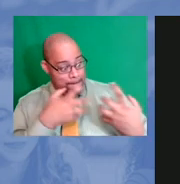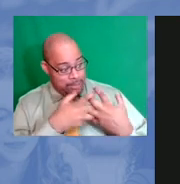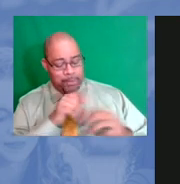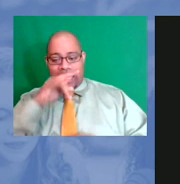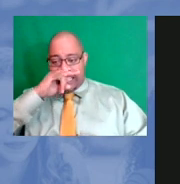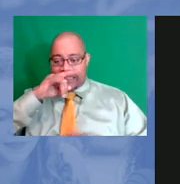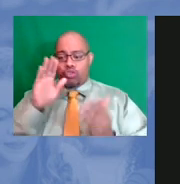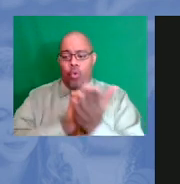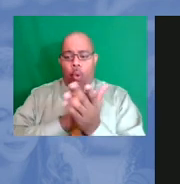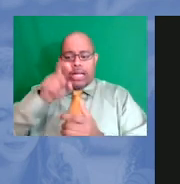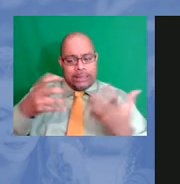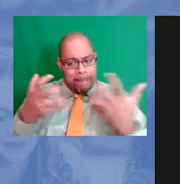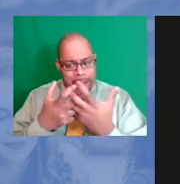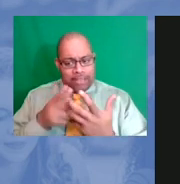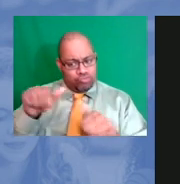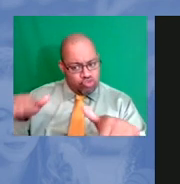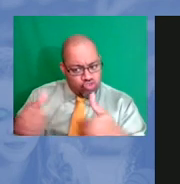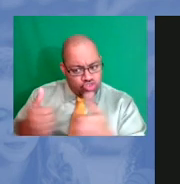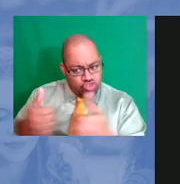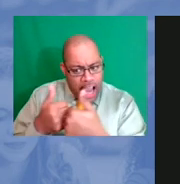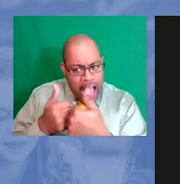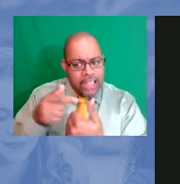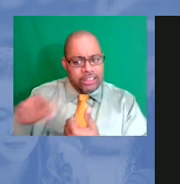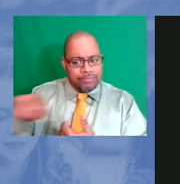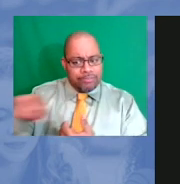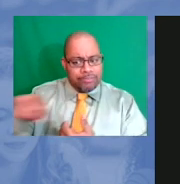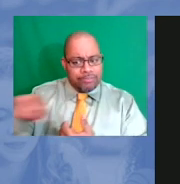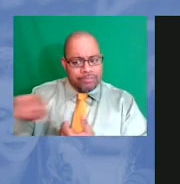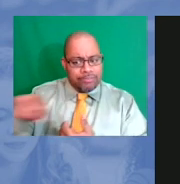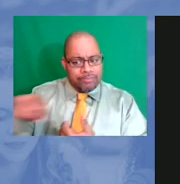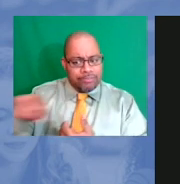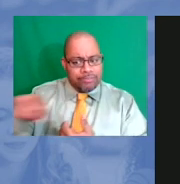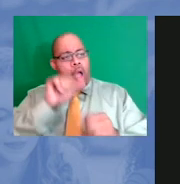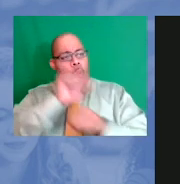CAN YOU TELL US ABOUT WHAT THAT WORK LOOKS LIKE AND HOW YOU ENVISION IT COMING OUT OF